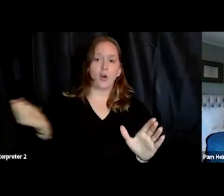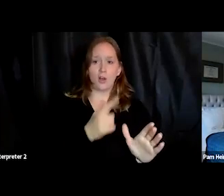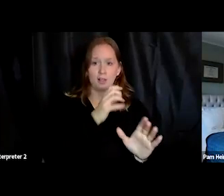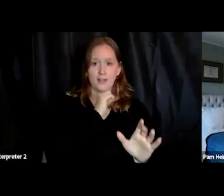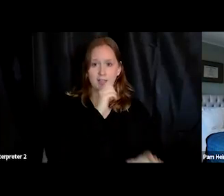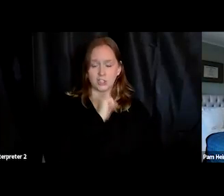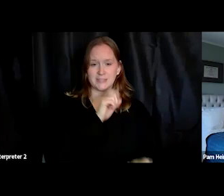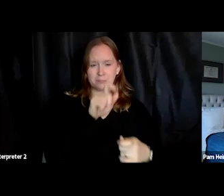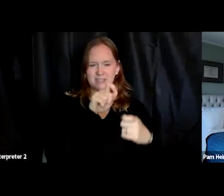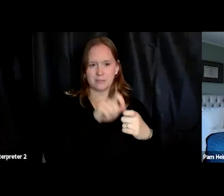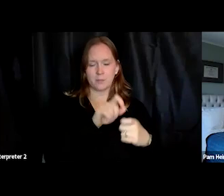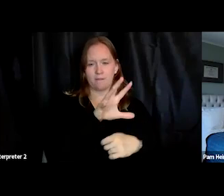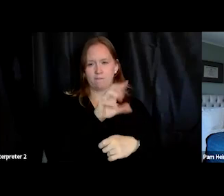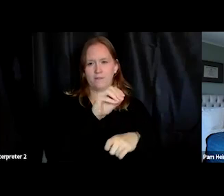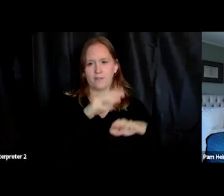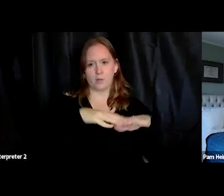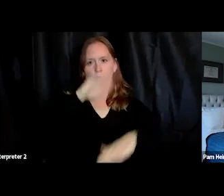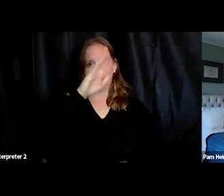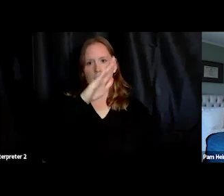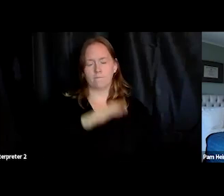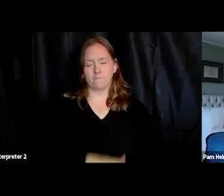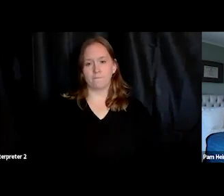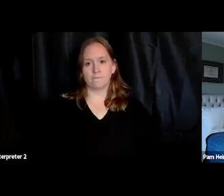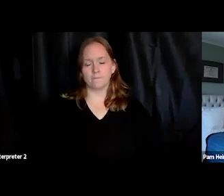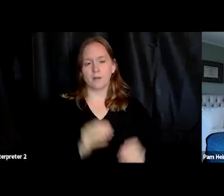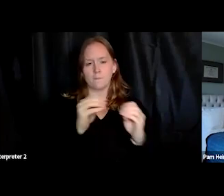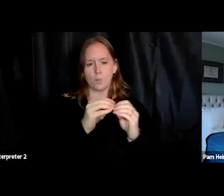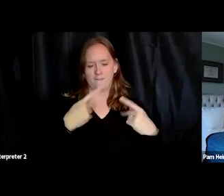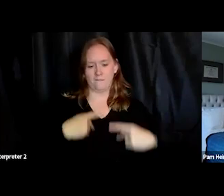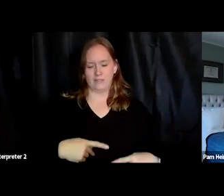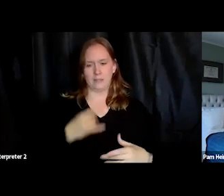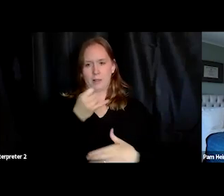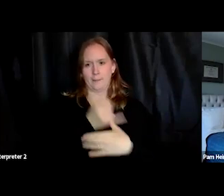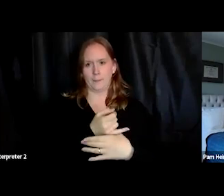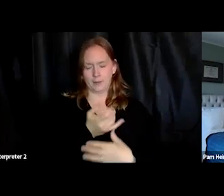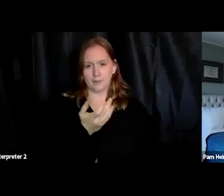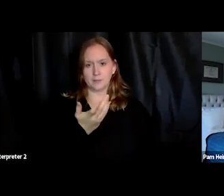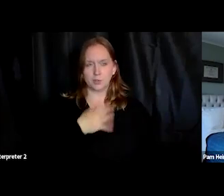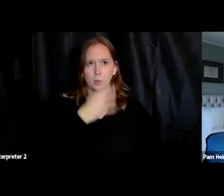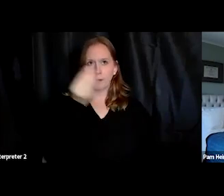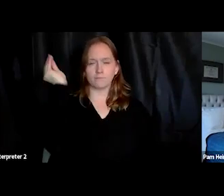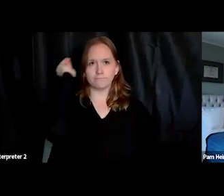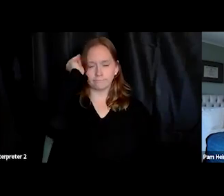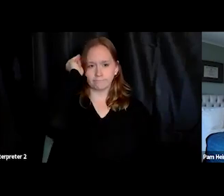who are 50 or older with more physical impairment. So keep that in mind and you certainly wanna utilize